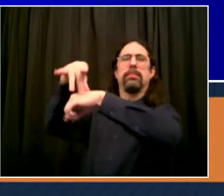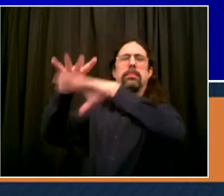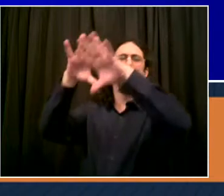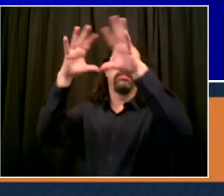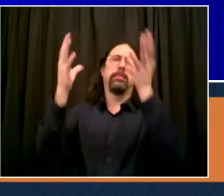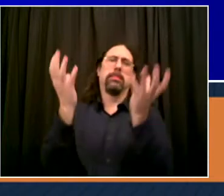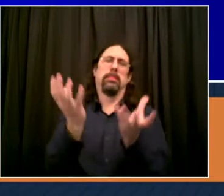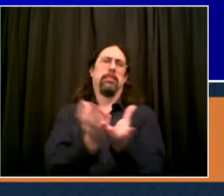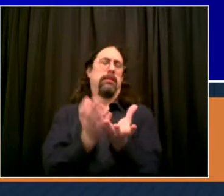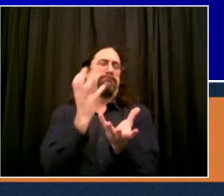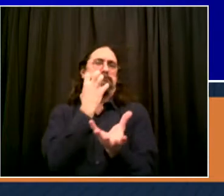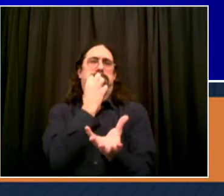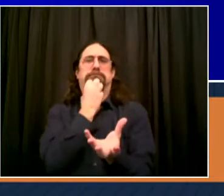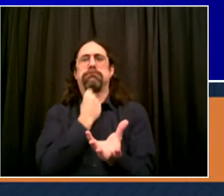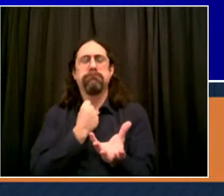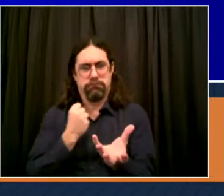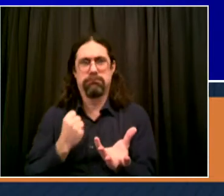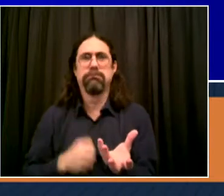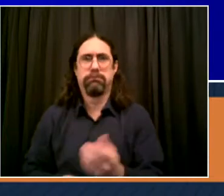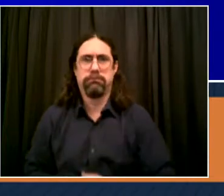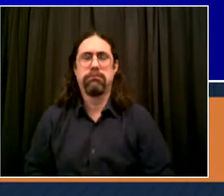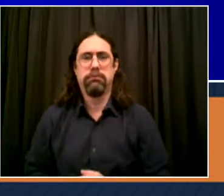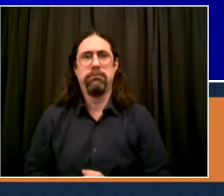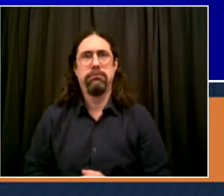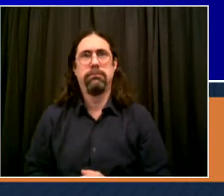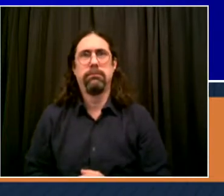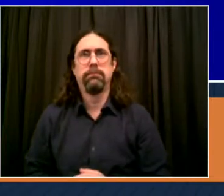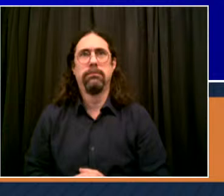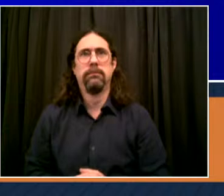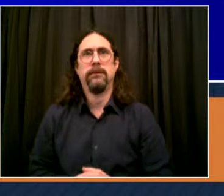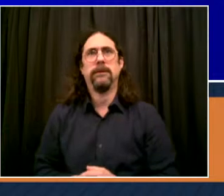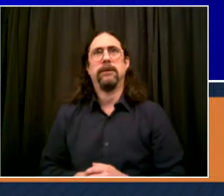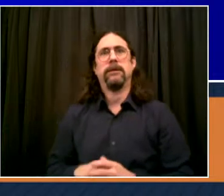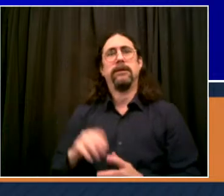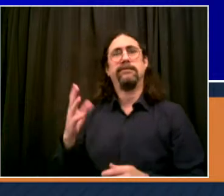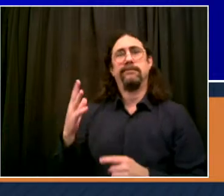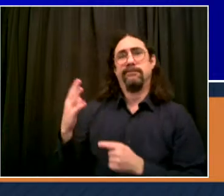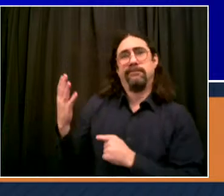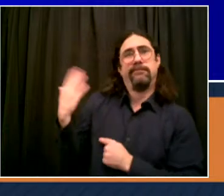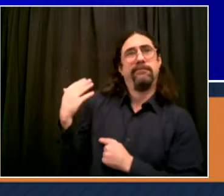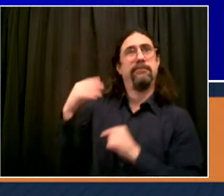GRANDCHILDREN USING OUR POWER. LET'S REMEMBER,